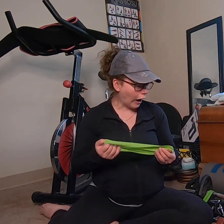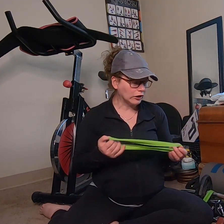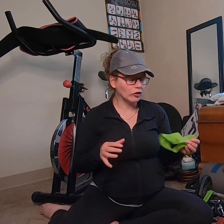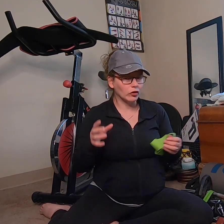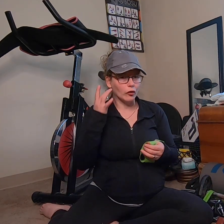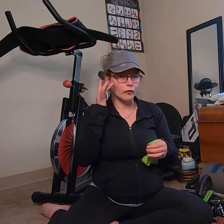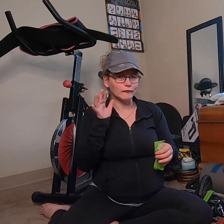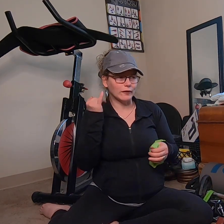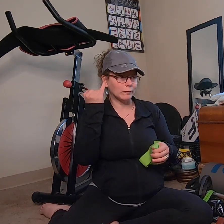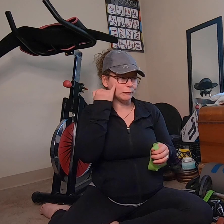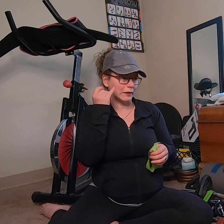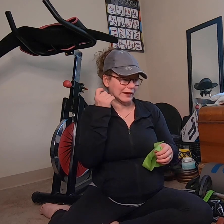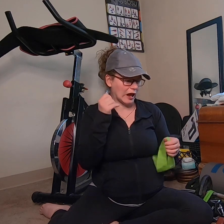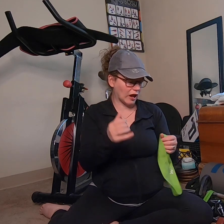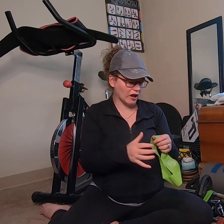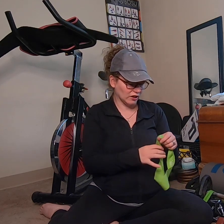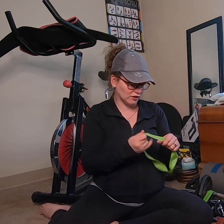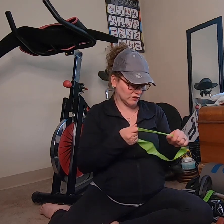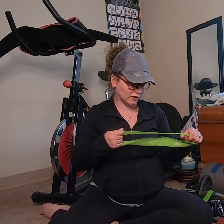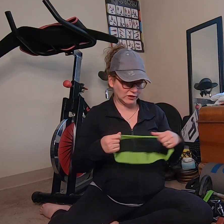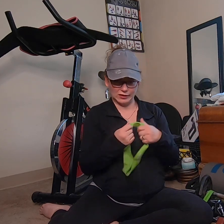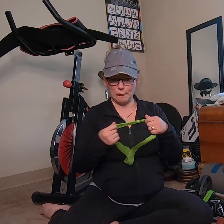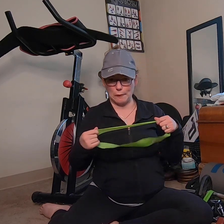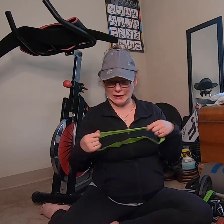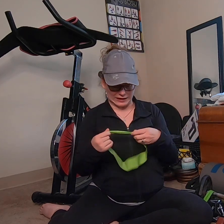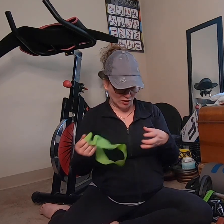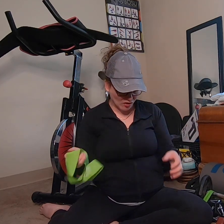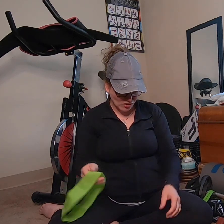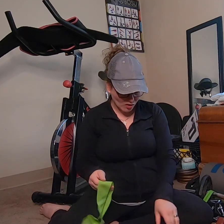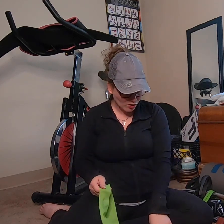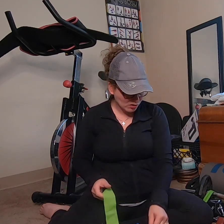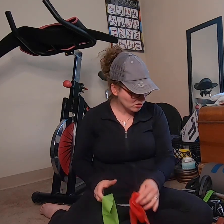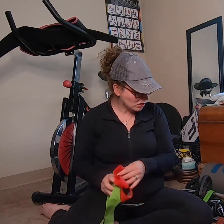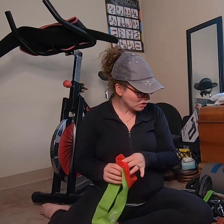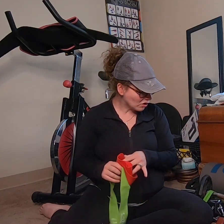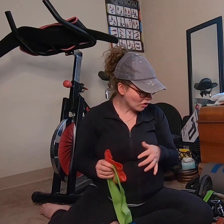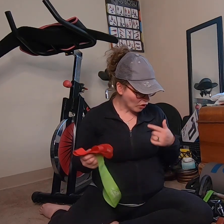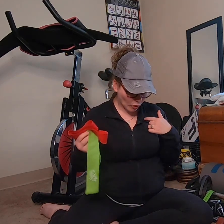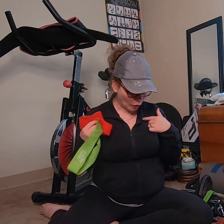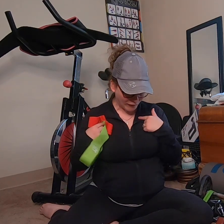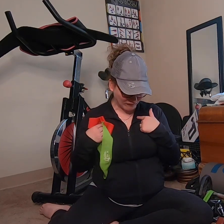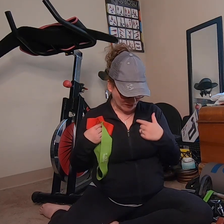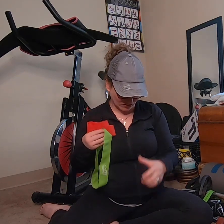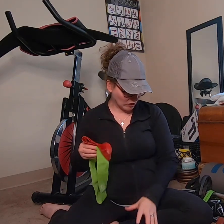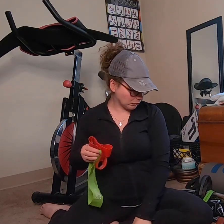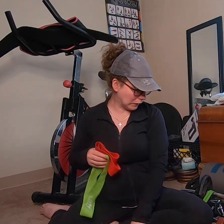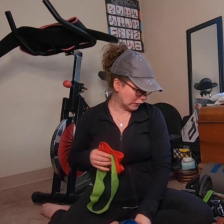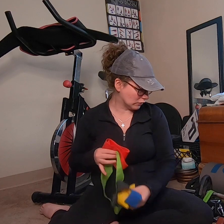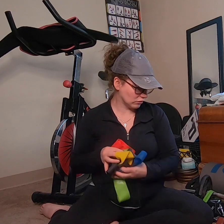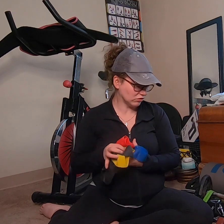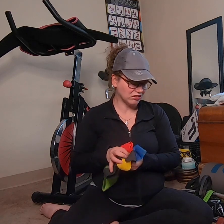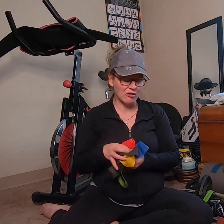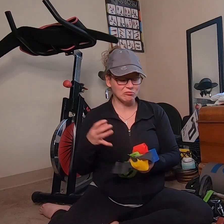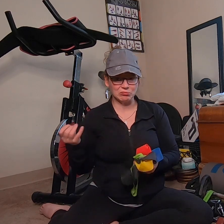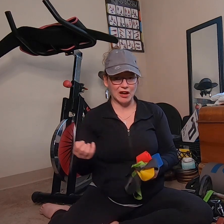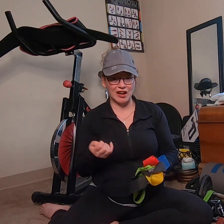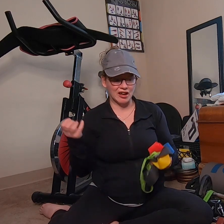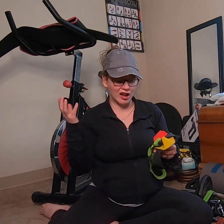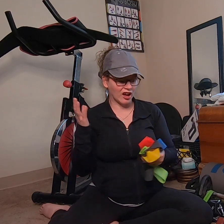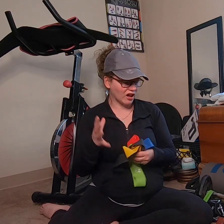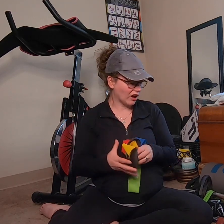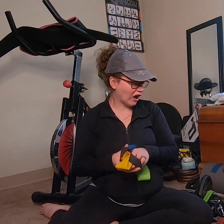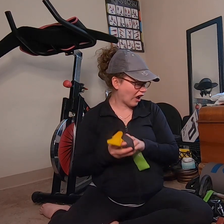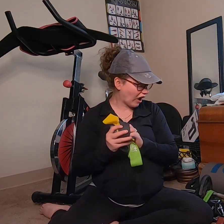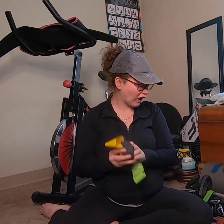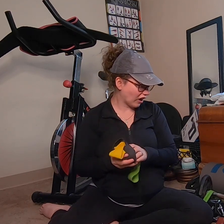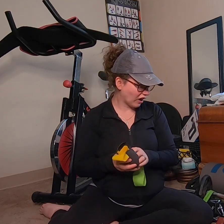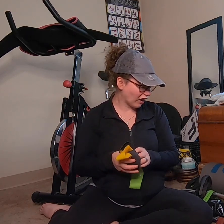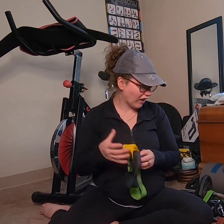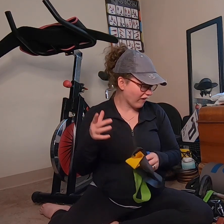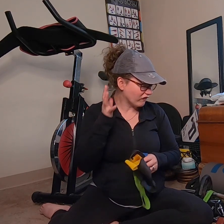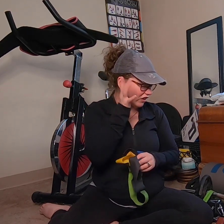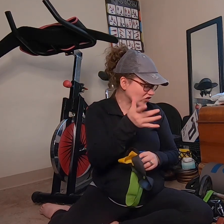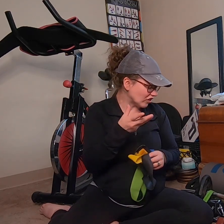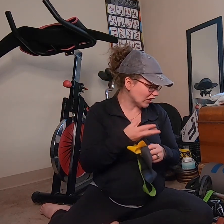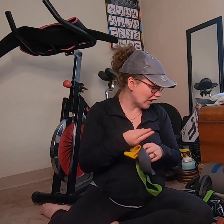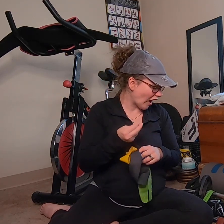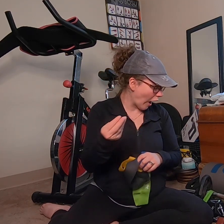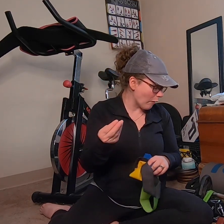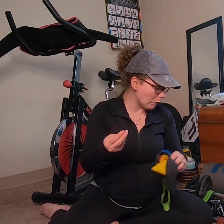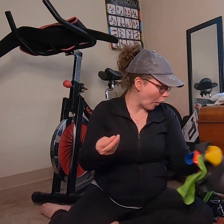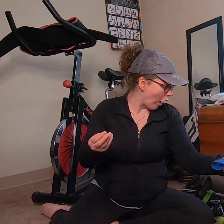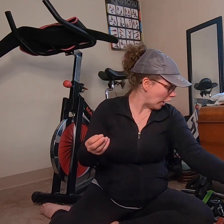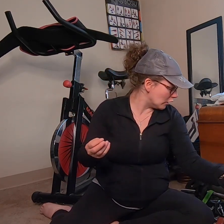I don't know this is because of the material or if it's just me. eventually I bought